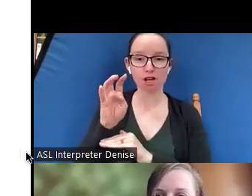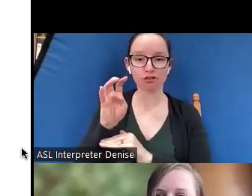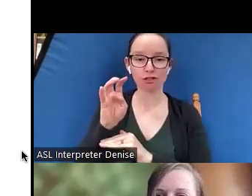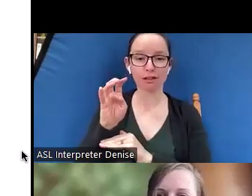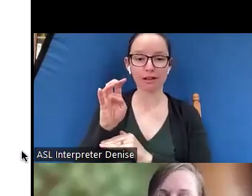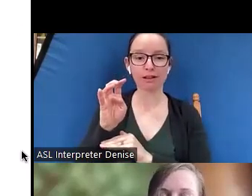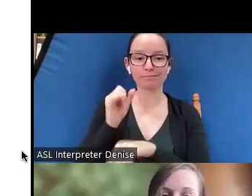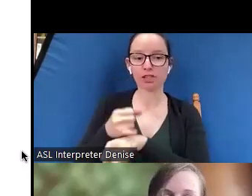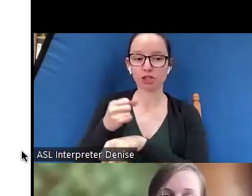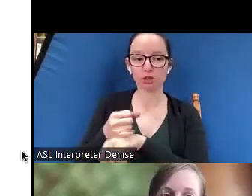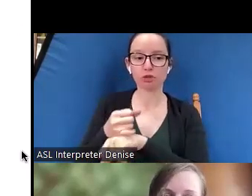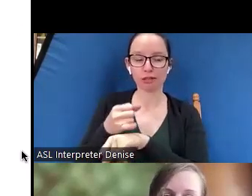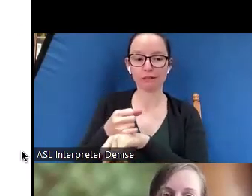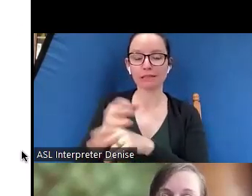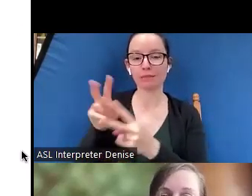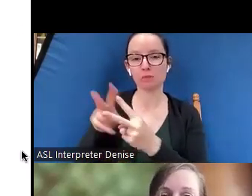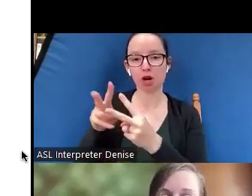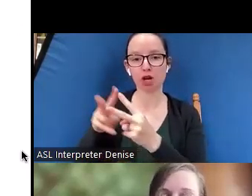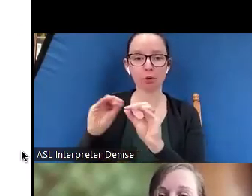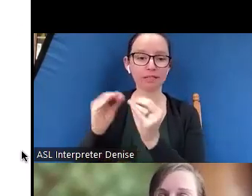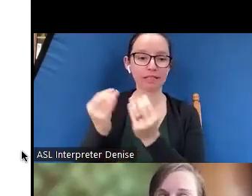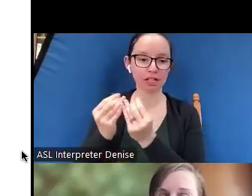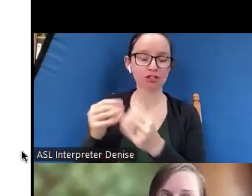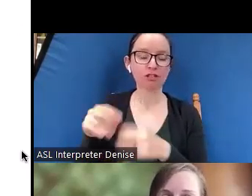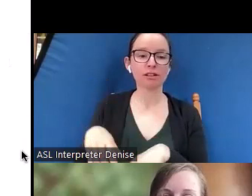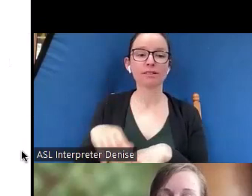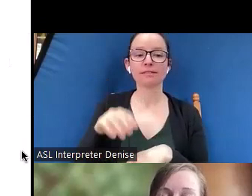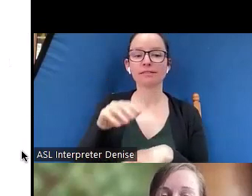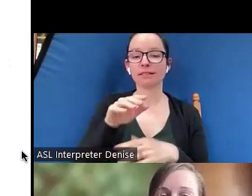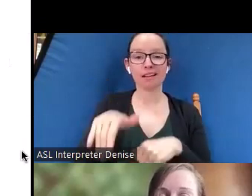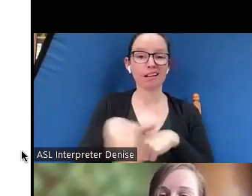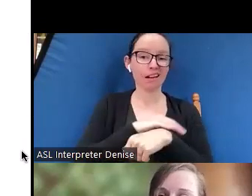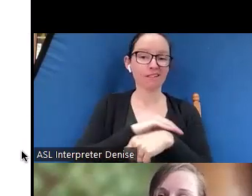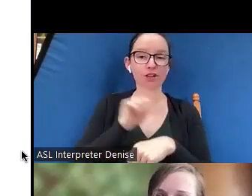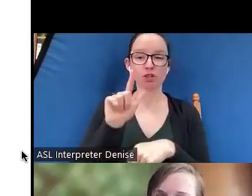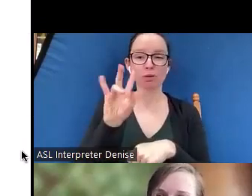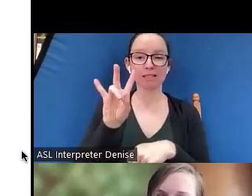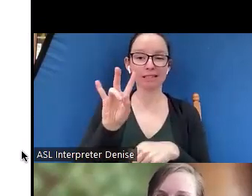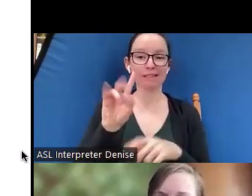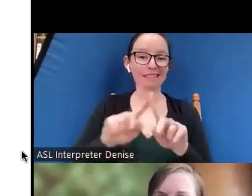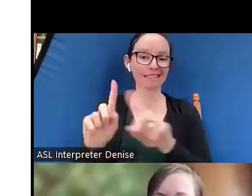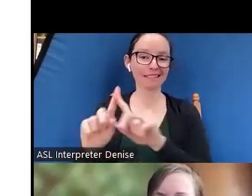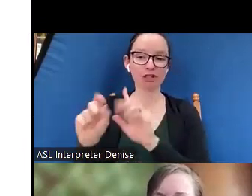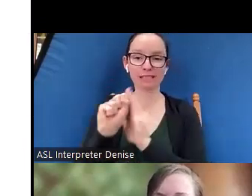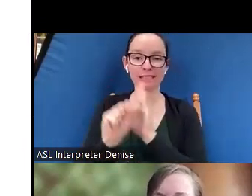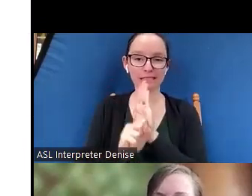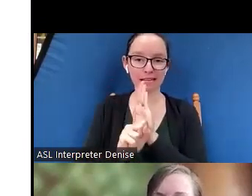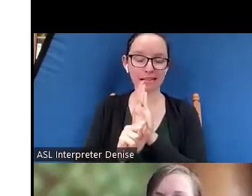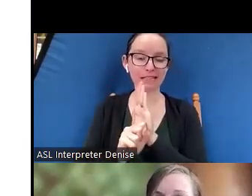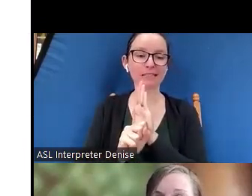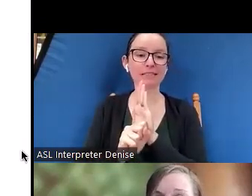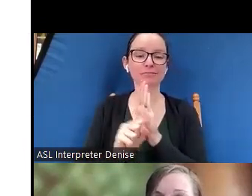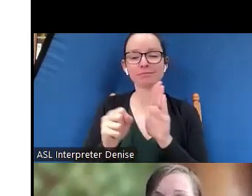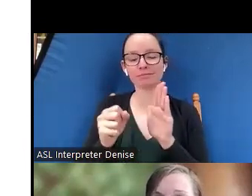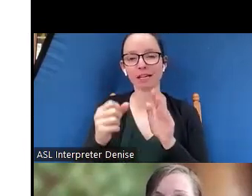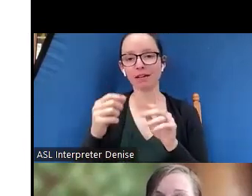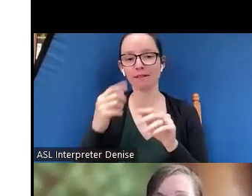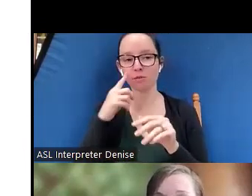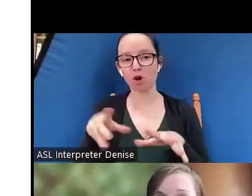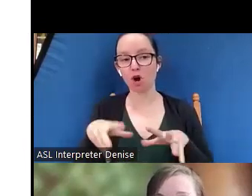They scan, they span across 27 different states just in terms of like host institution and it represents so far more than 400